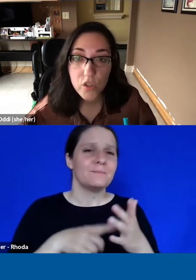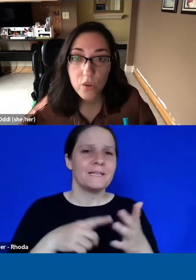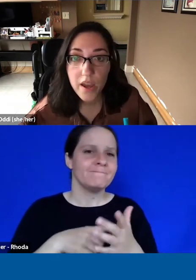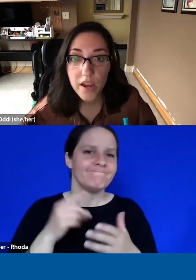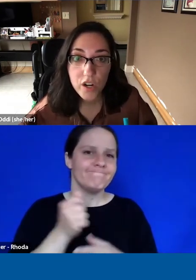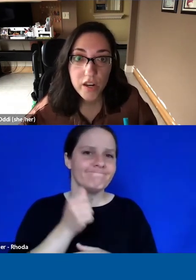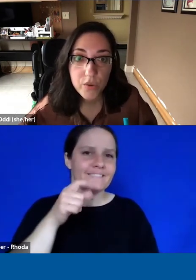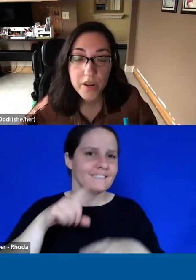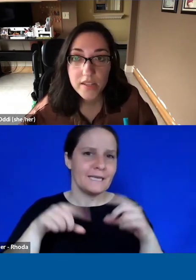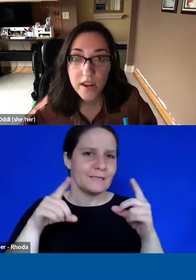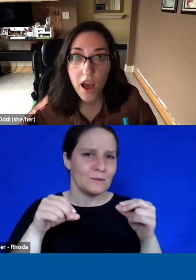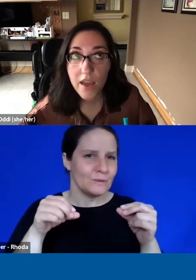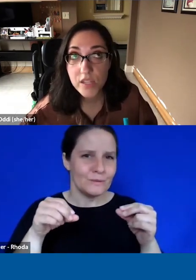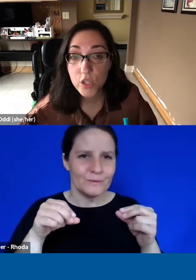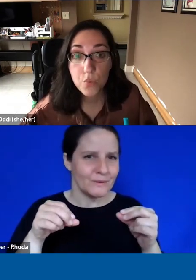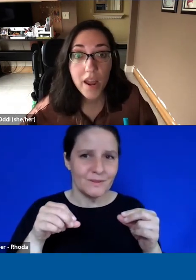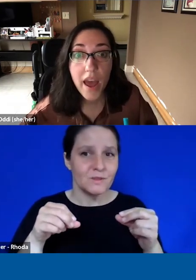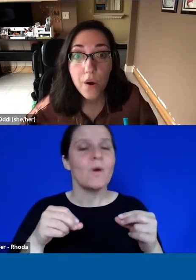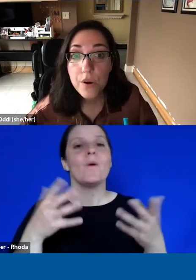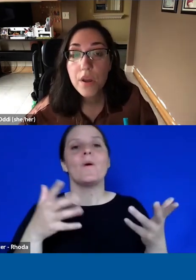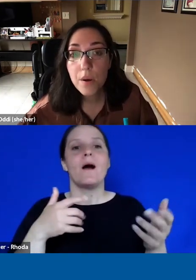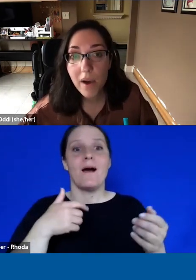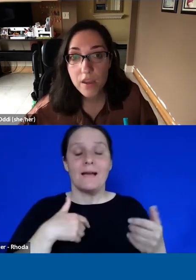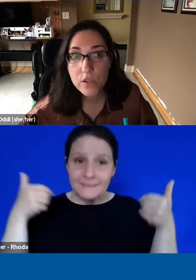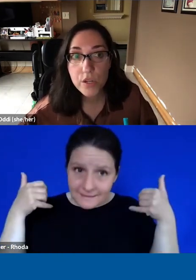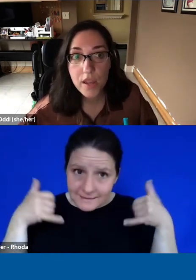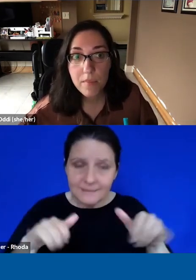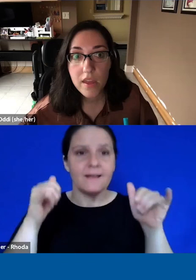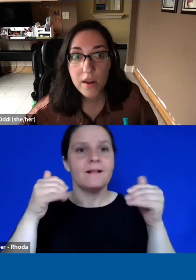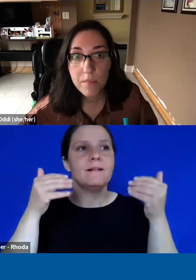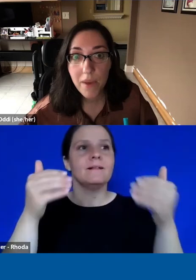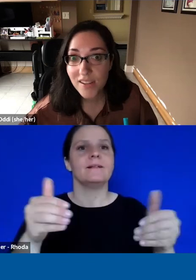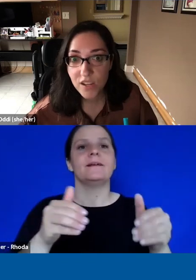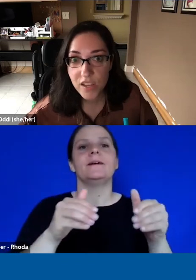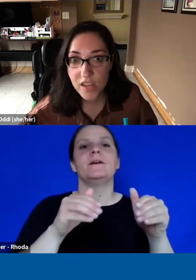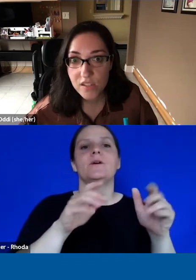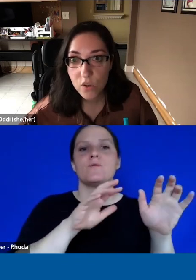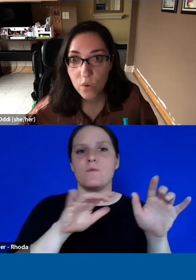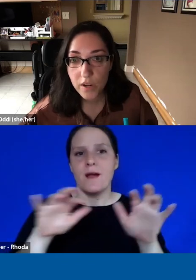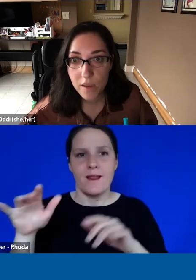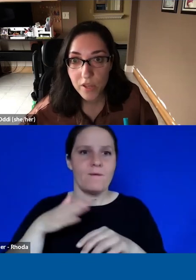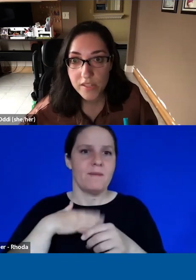So the way I try to do it is then I still write out my username in PascalCase or camelCase,